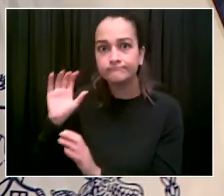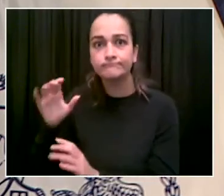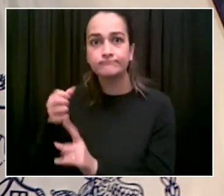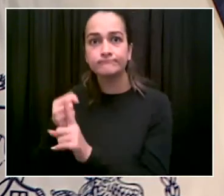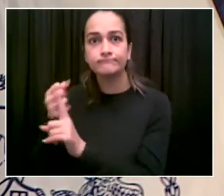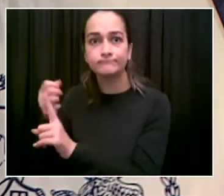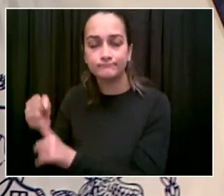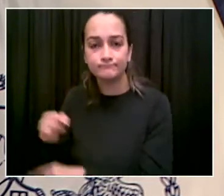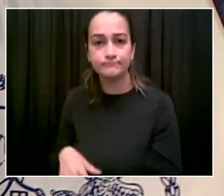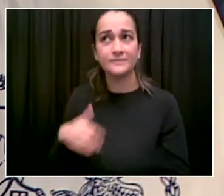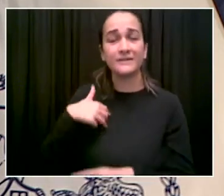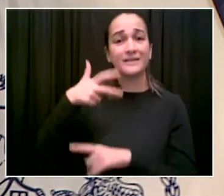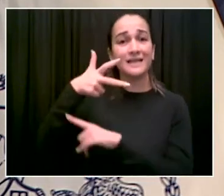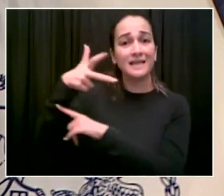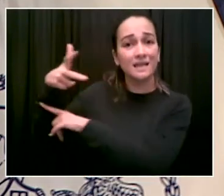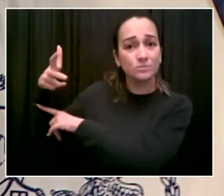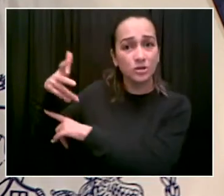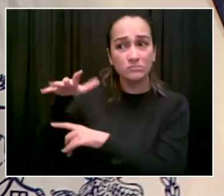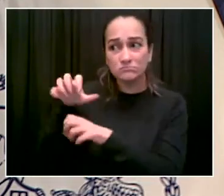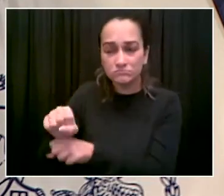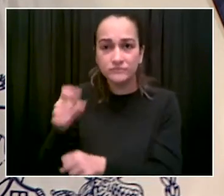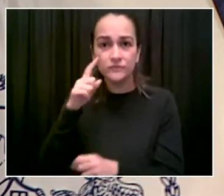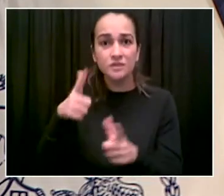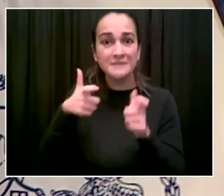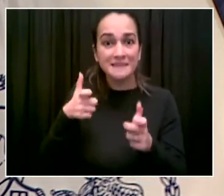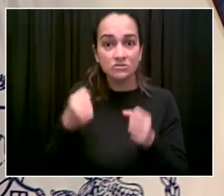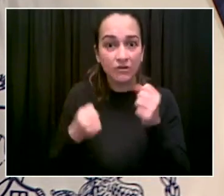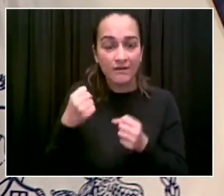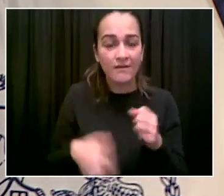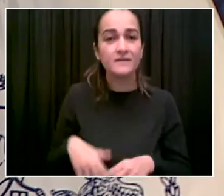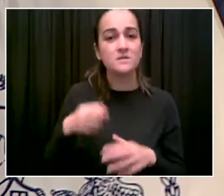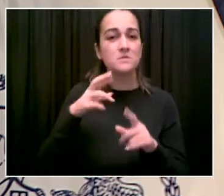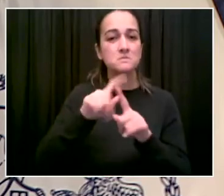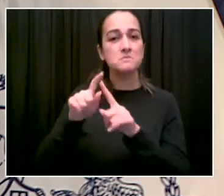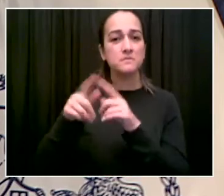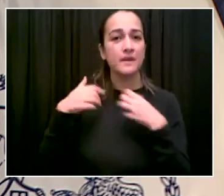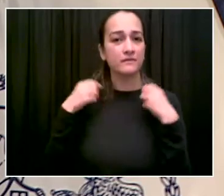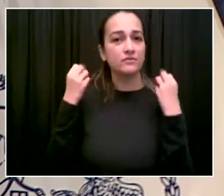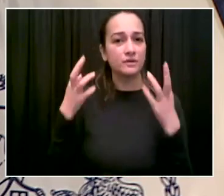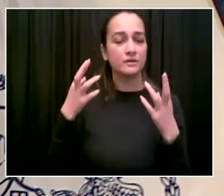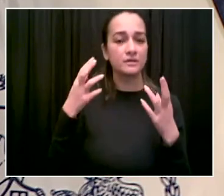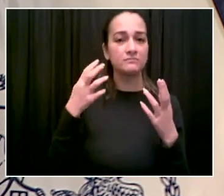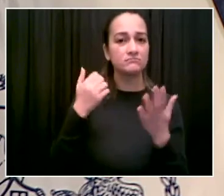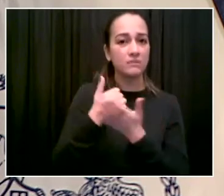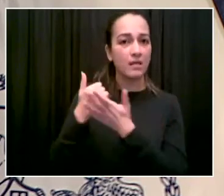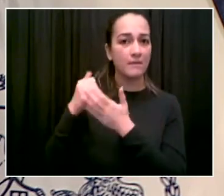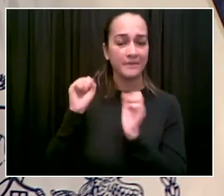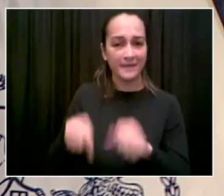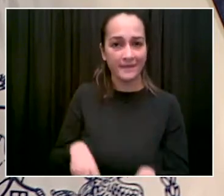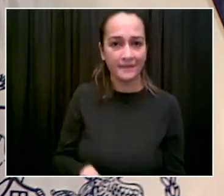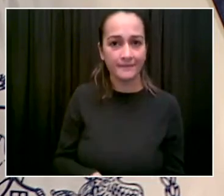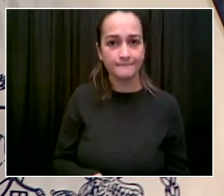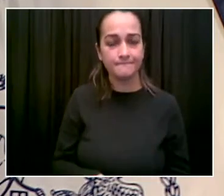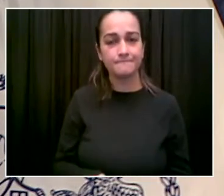AND THE CHANGES IN STREET SDEIGN . WE ALSO NEED TOUGHER PANEL PENALTIES. THERE